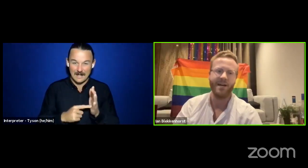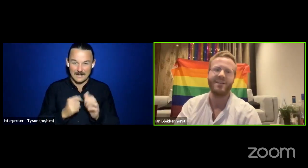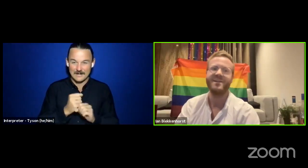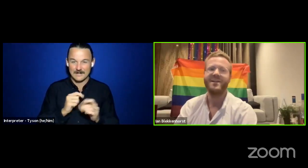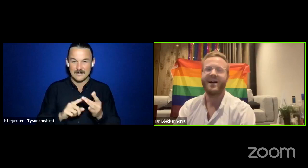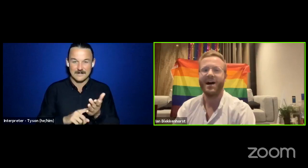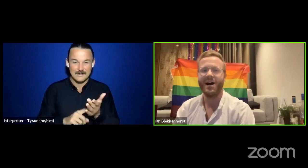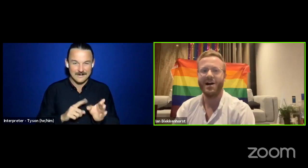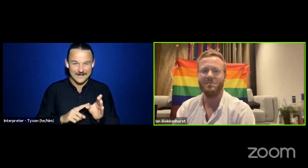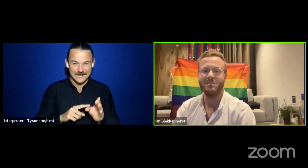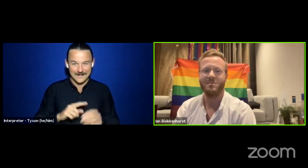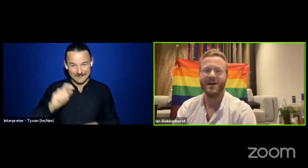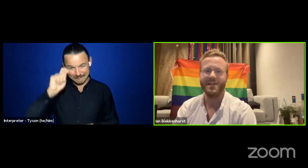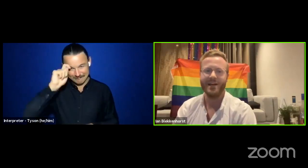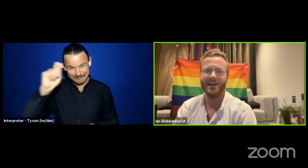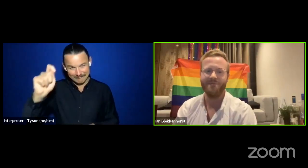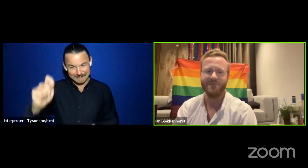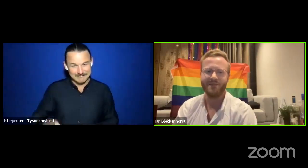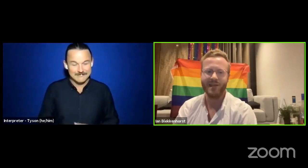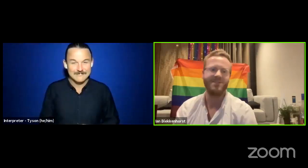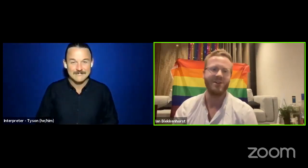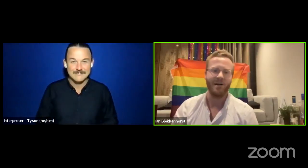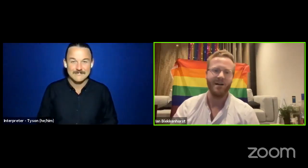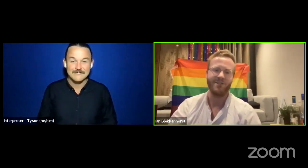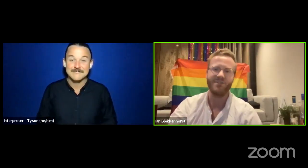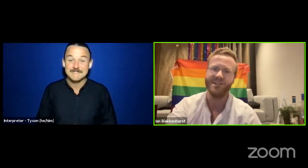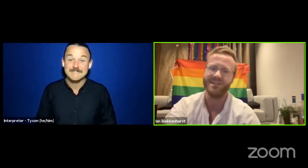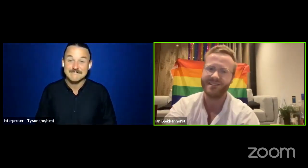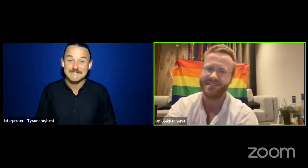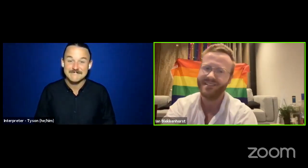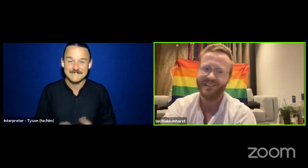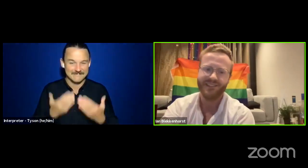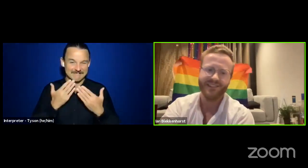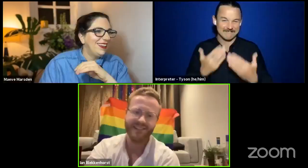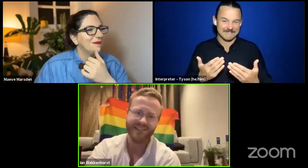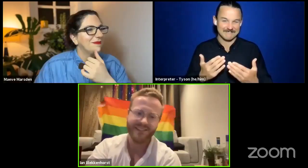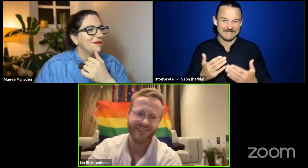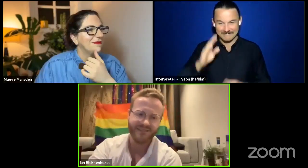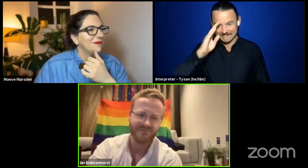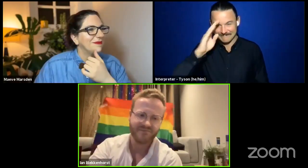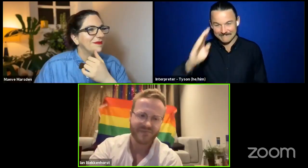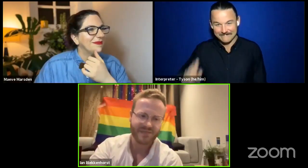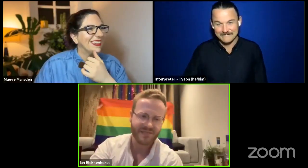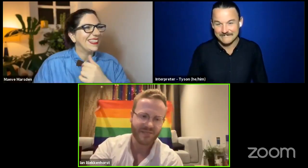particularly here cat particularly here cat Gilly in particular, it's giving you a shout out. But yeah, thank you so much